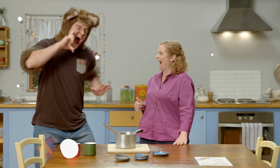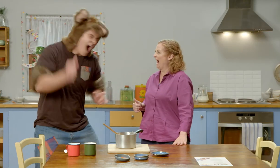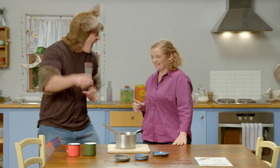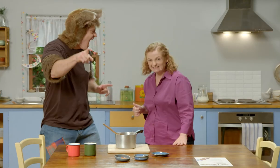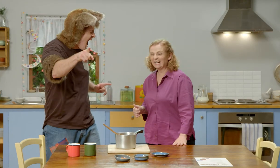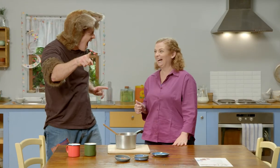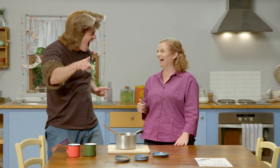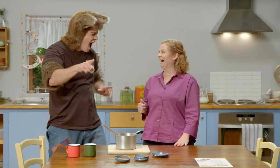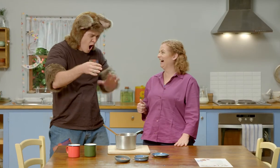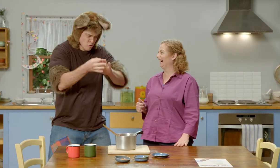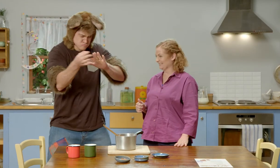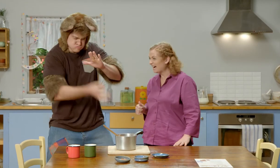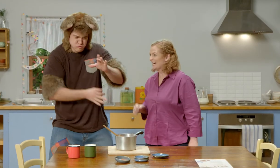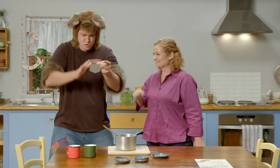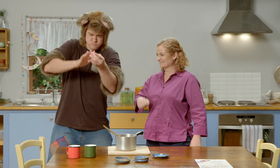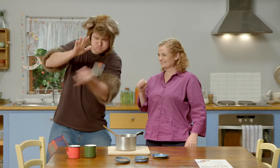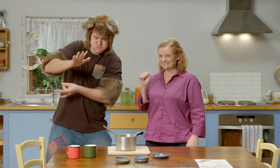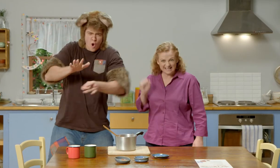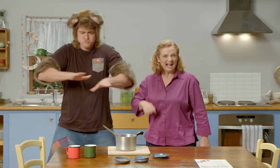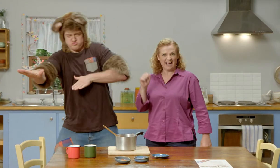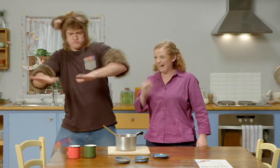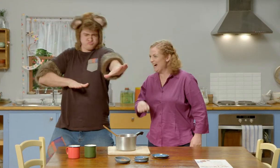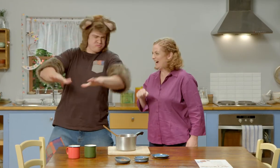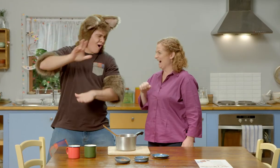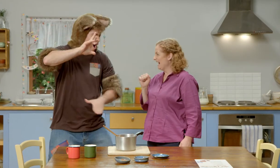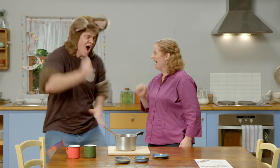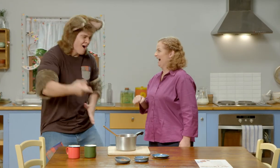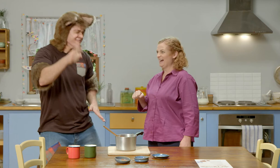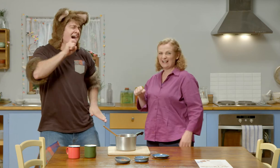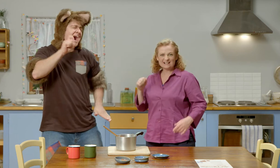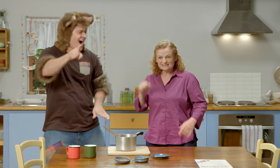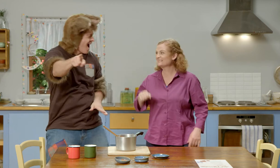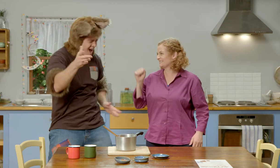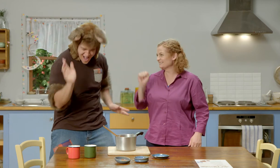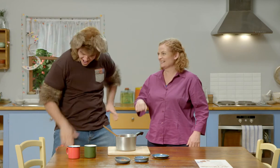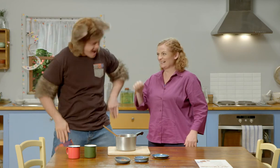Ohh, didn't that look great? All that ice-skating looked like so much fun!